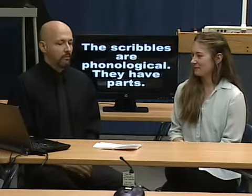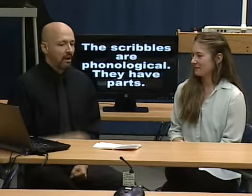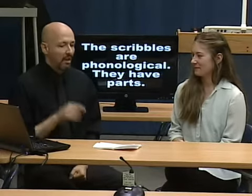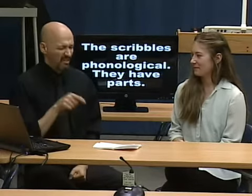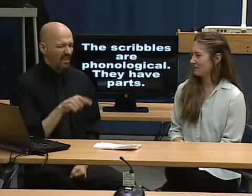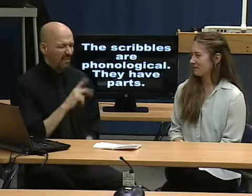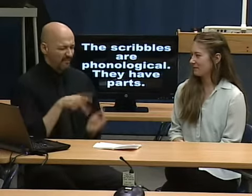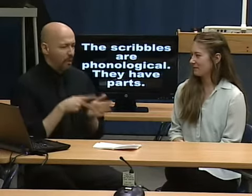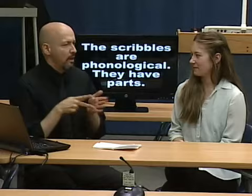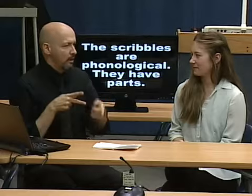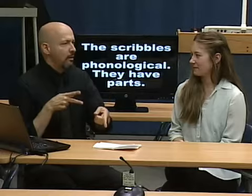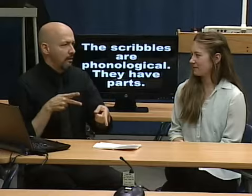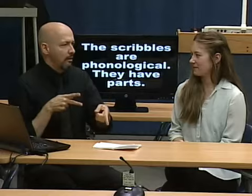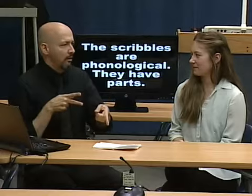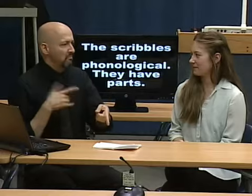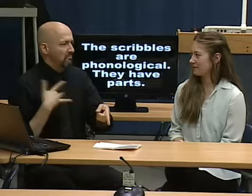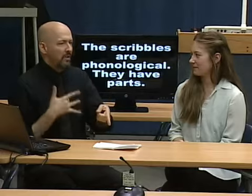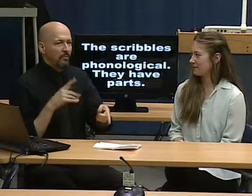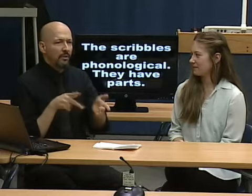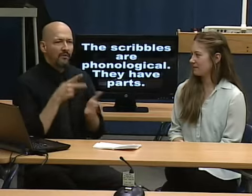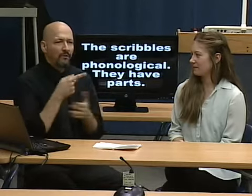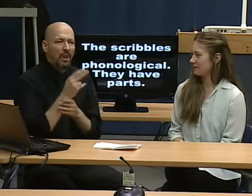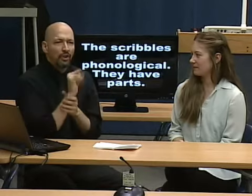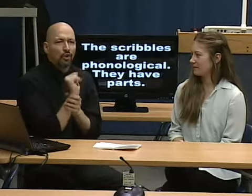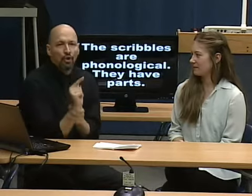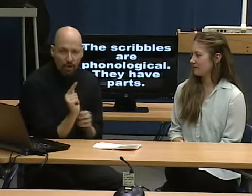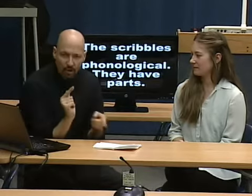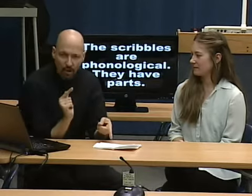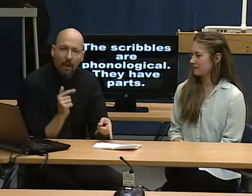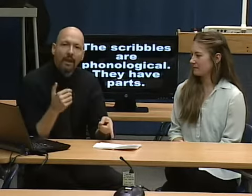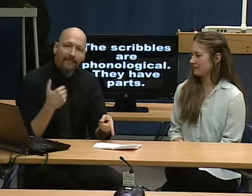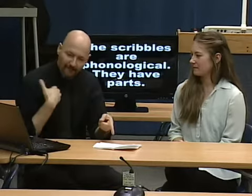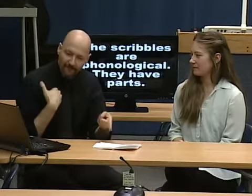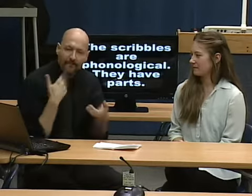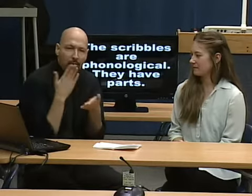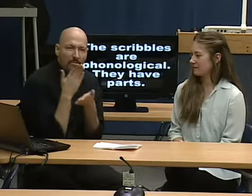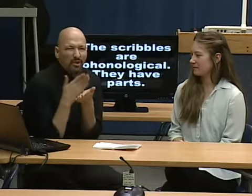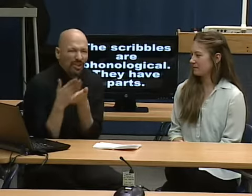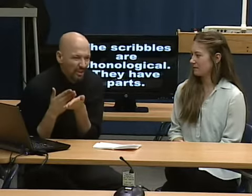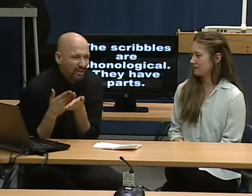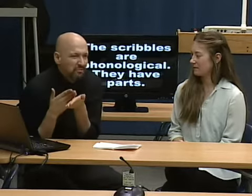They are phonological. They tend to be P-H-O-N-O-L-O-G-I-C-A-L They have parts.